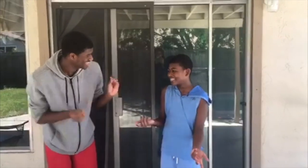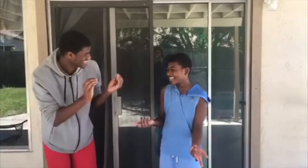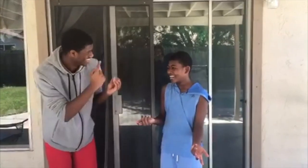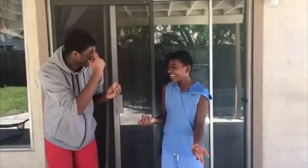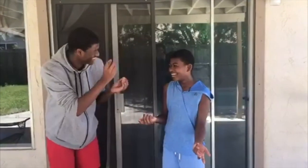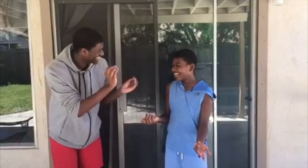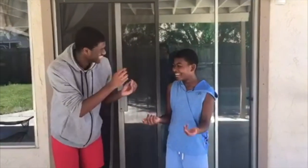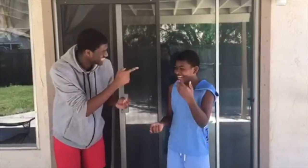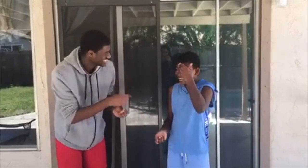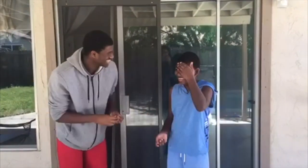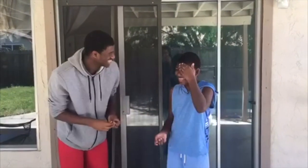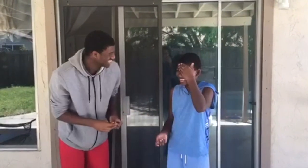There’s nothing on your forehead!